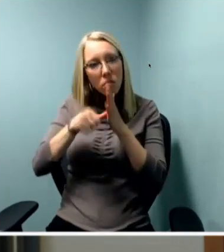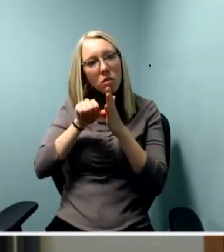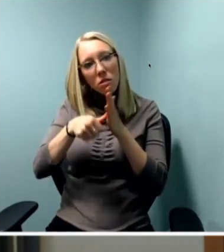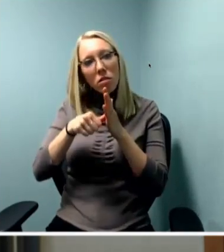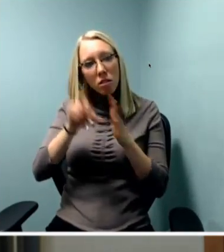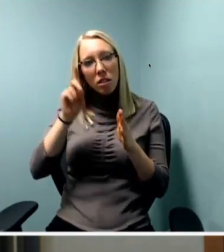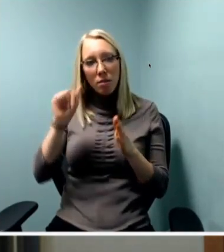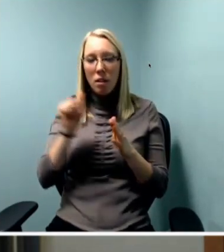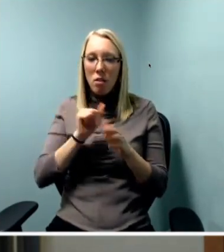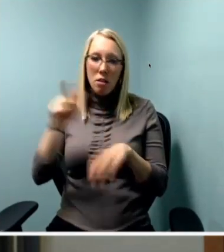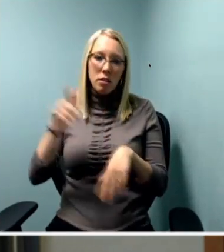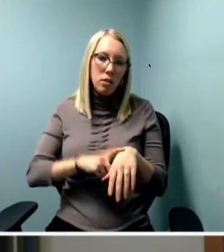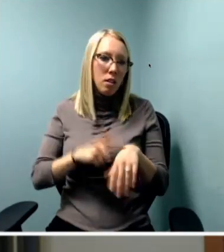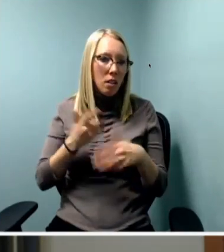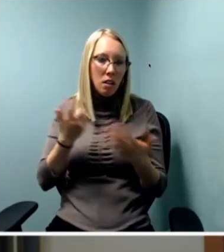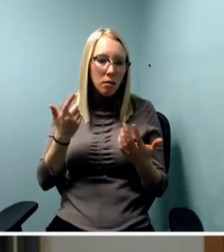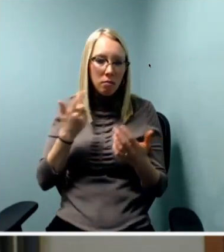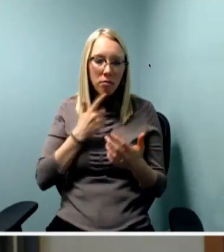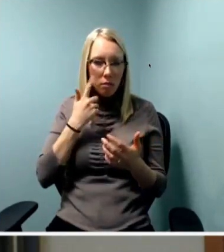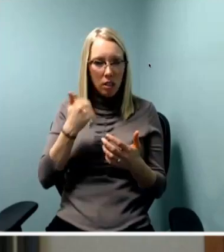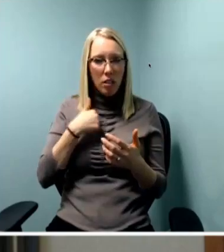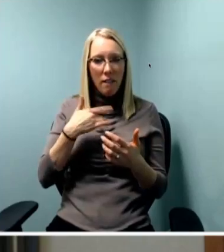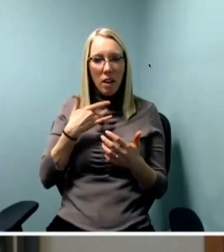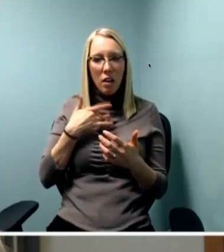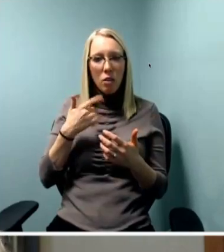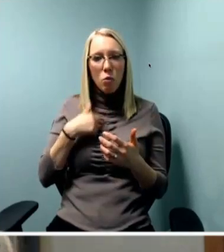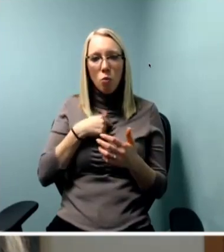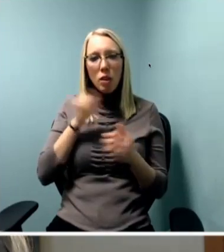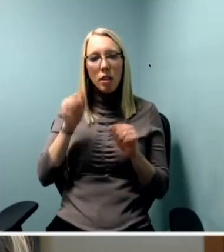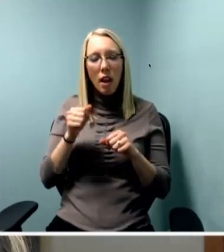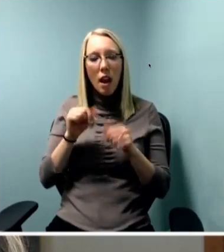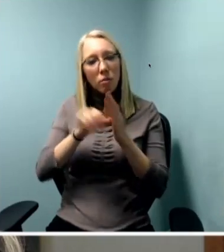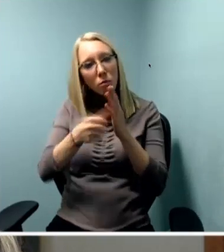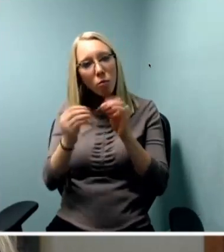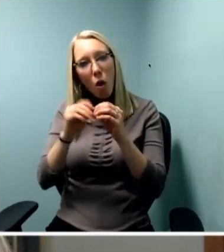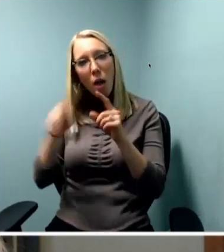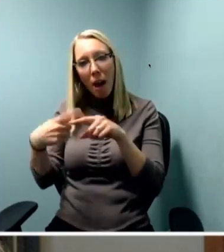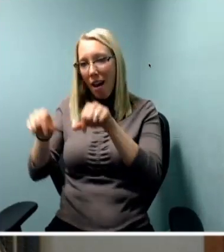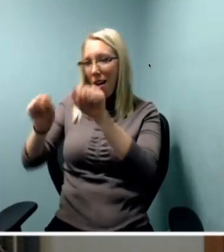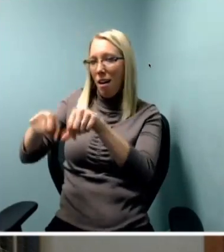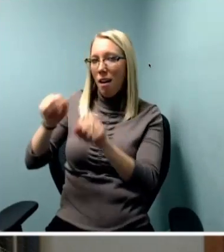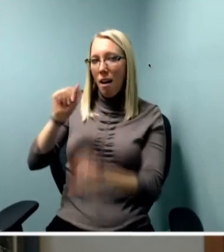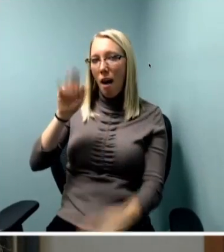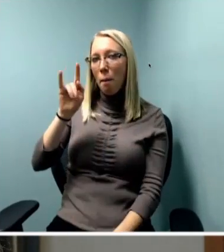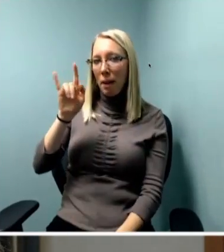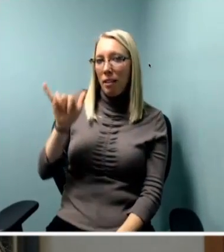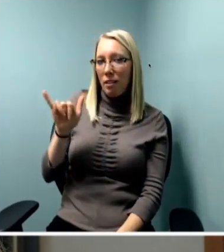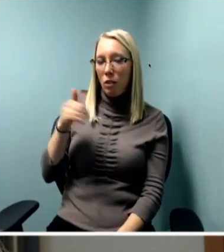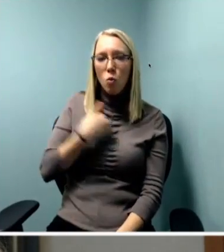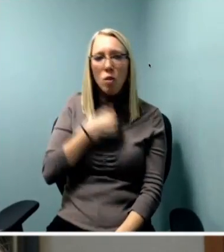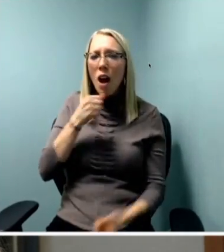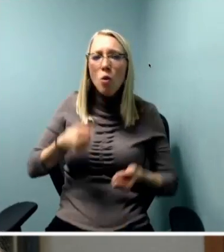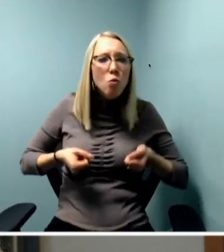Because I thought that we could say more about ability. You know, we're not a wheelchair dance company, we're not a disabled dance company,